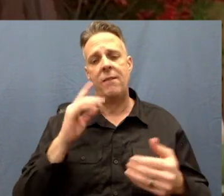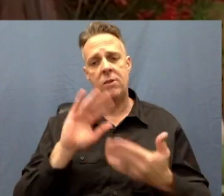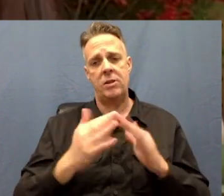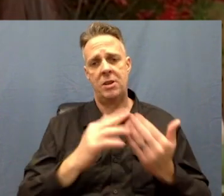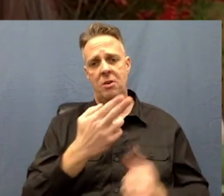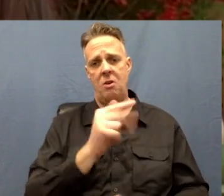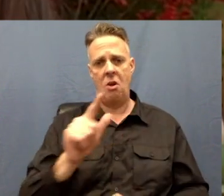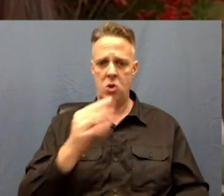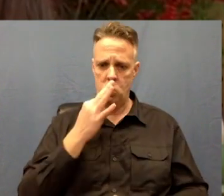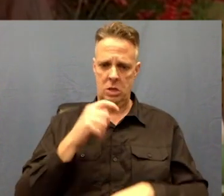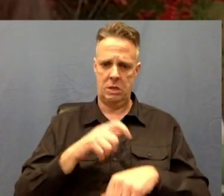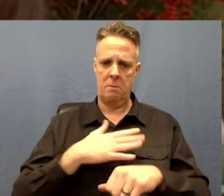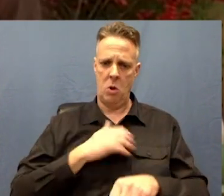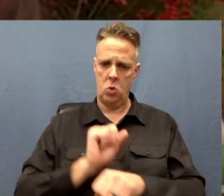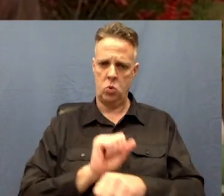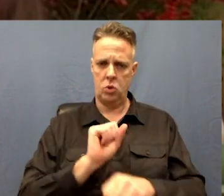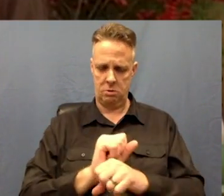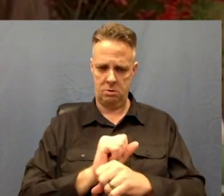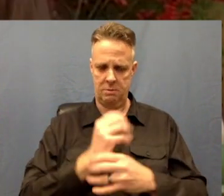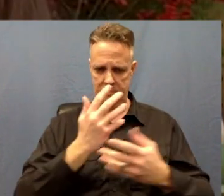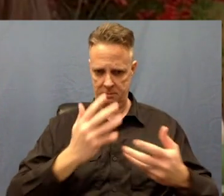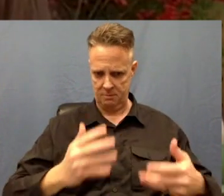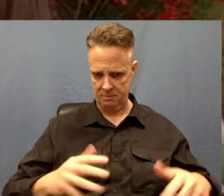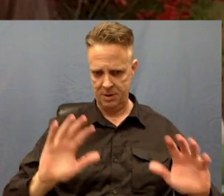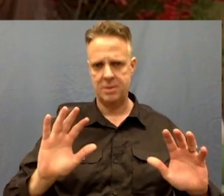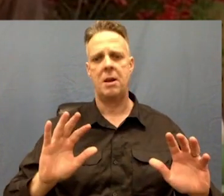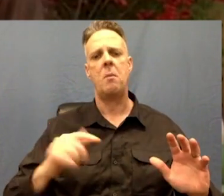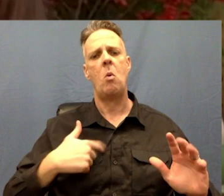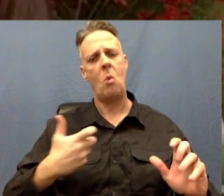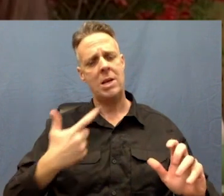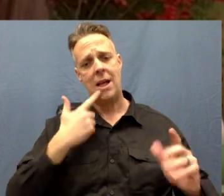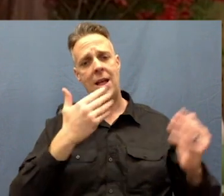JUST WANTED TO TAKE A MOMENT FOR SOME THANK YOUS. I WANT TO THANK MY SENIOR POLICY ADVISOR HANNAH HOLLOWAY WHO LED